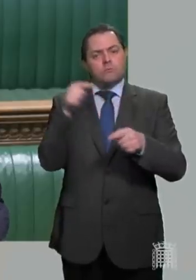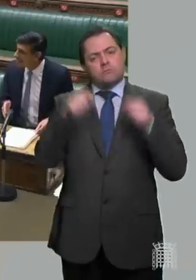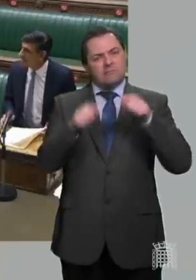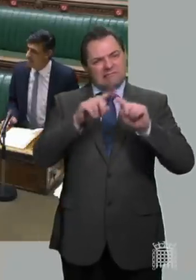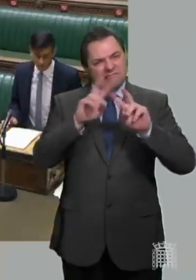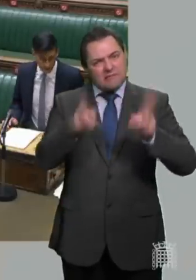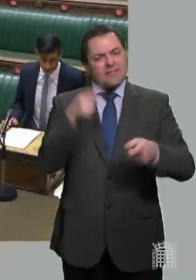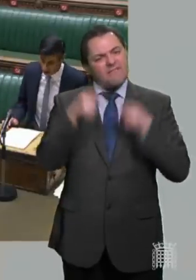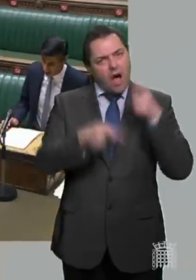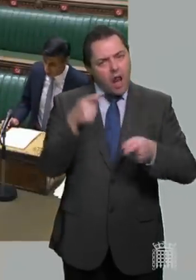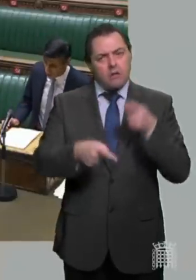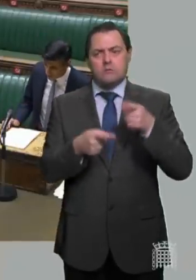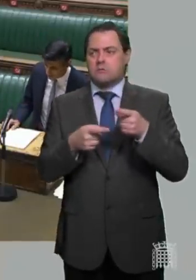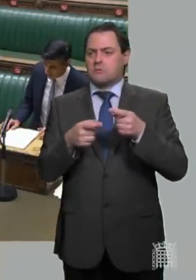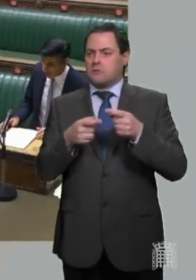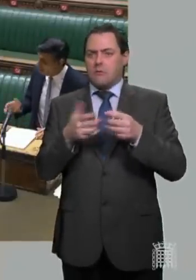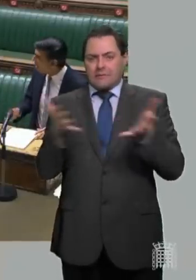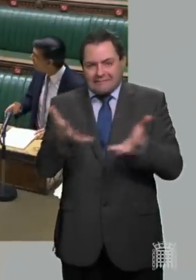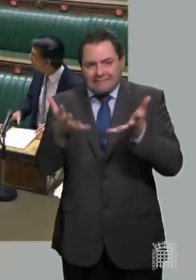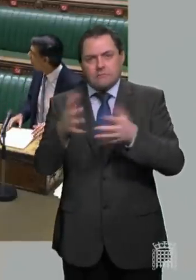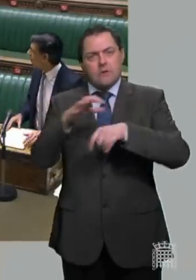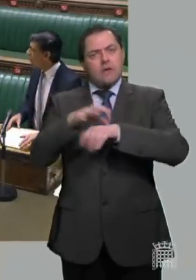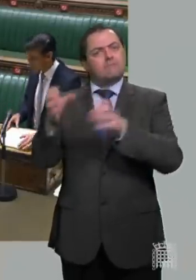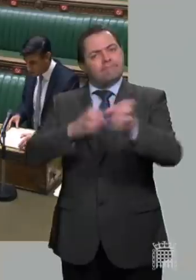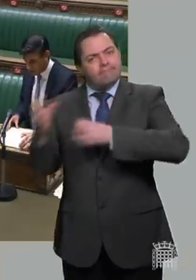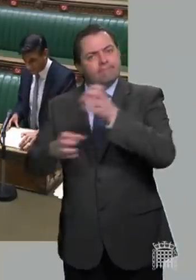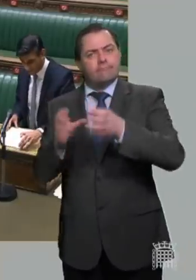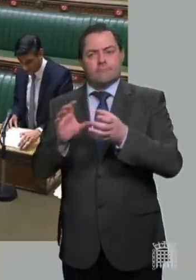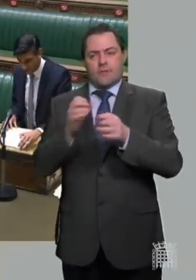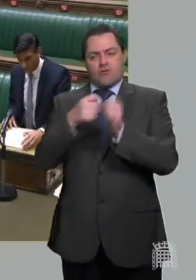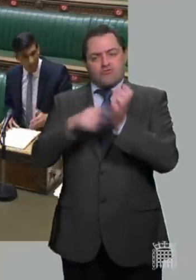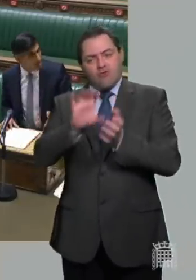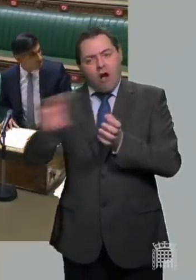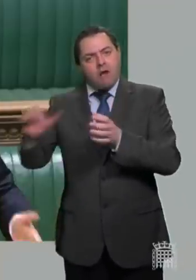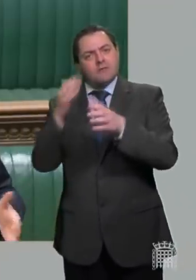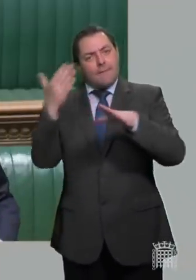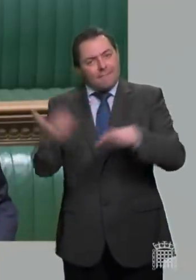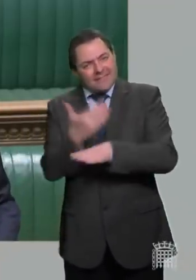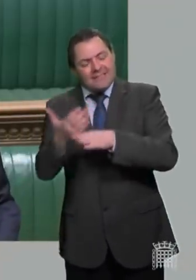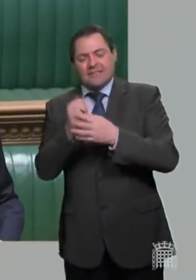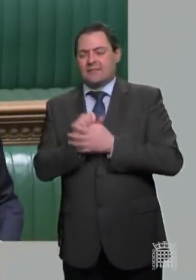incentives to hire apprentices; higher grants for struggling businesses; extra funds for culture,